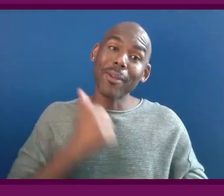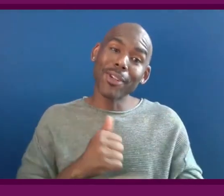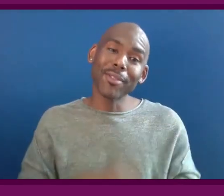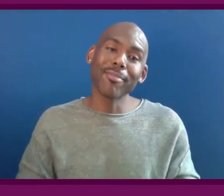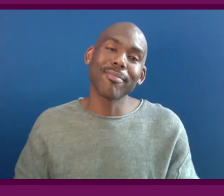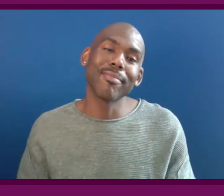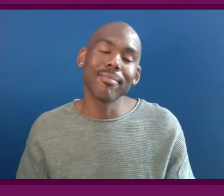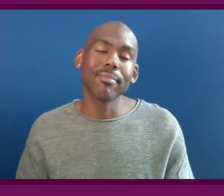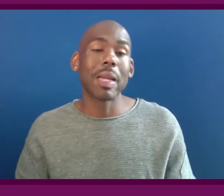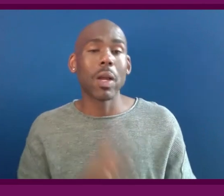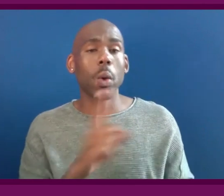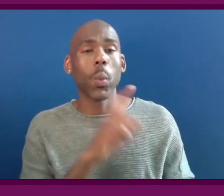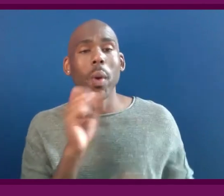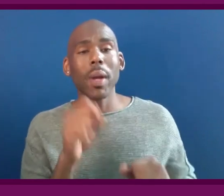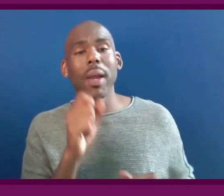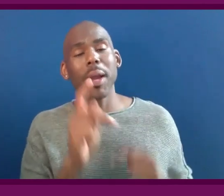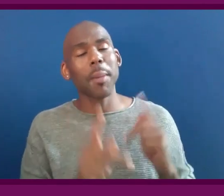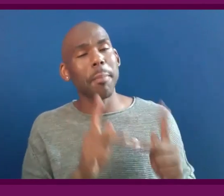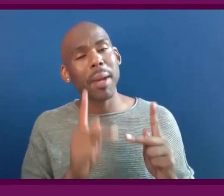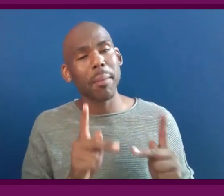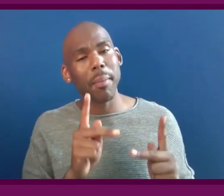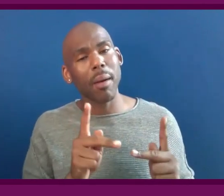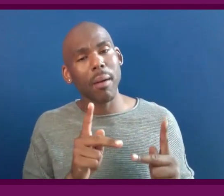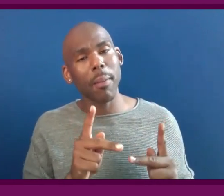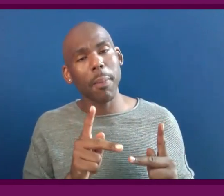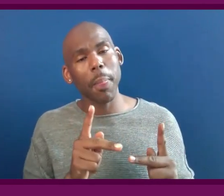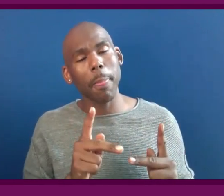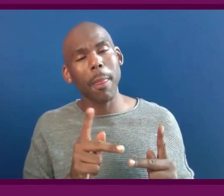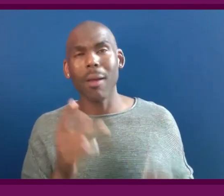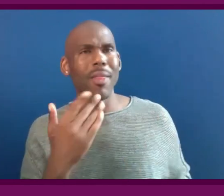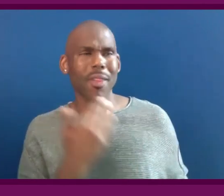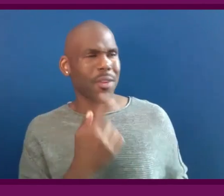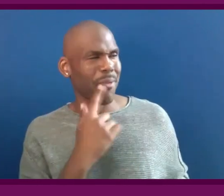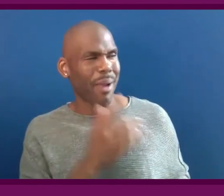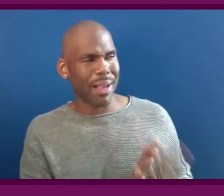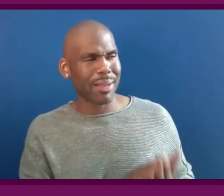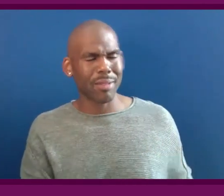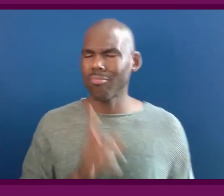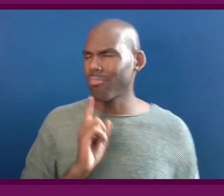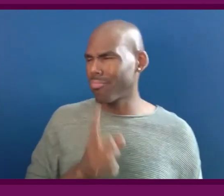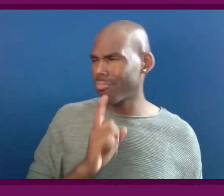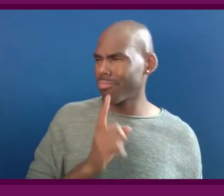Ashley Inkumsah: Where can people keep up with what's-? Kamilah Martin-Proctor: But that you so much for asking. Ashley Inkumsah: Absolutely, yes.